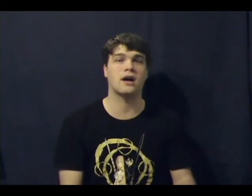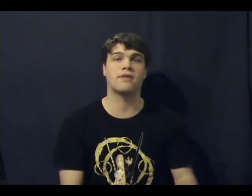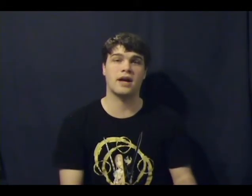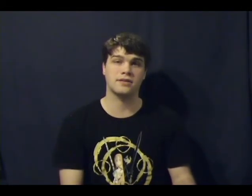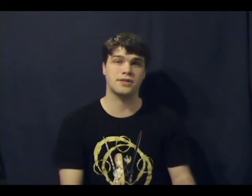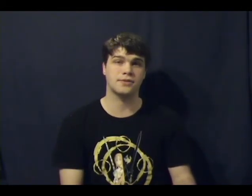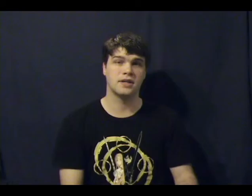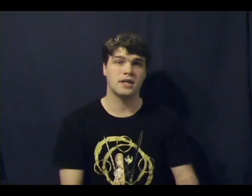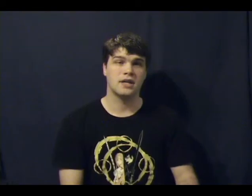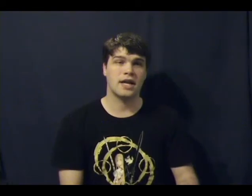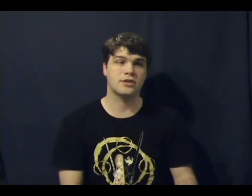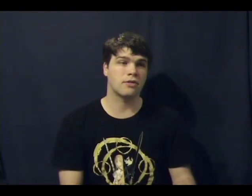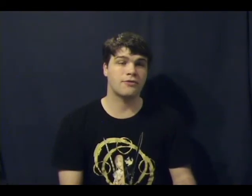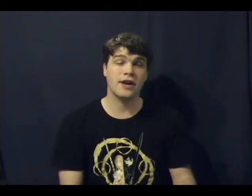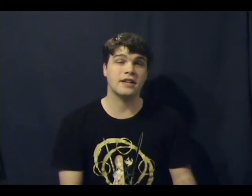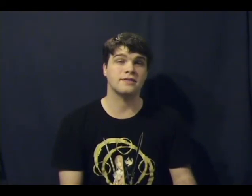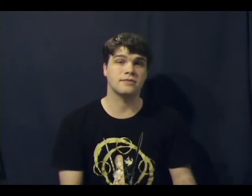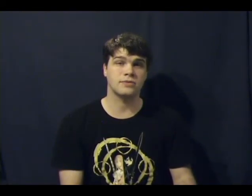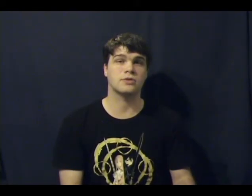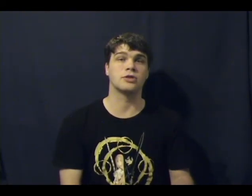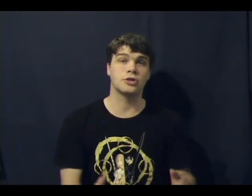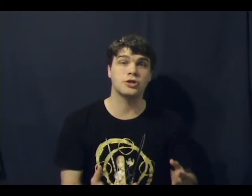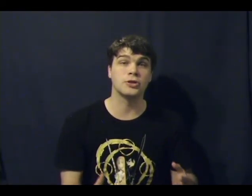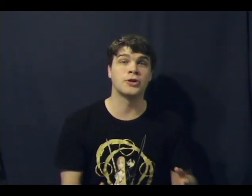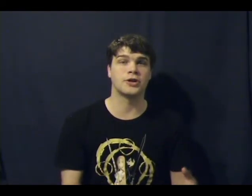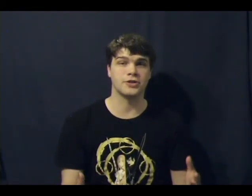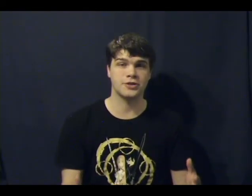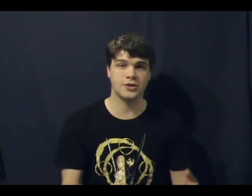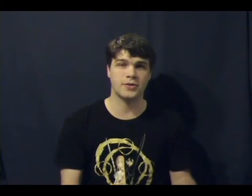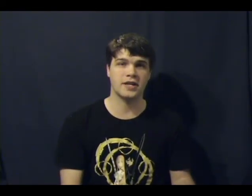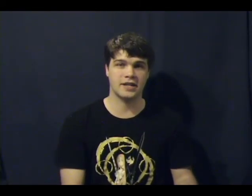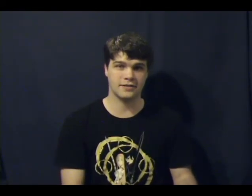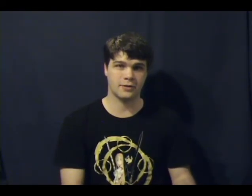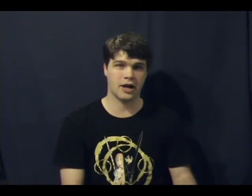around you and don't fight it. Just learn, soak it in, okay?